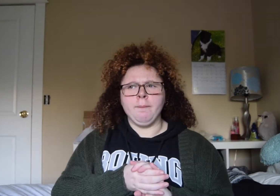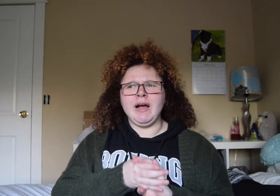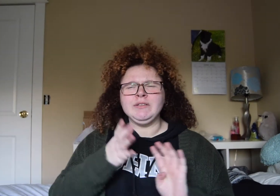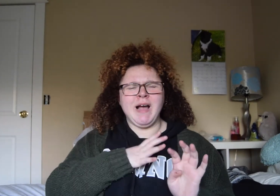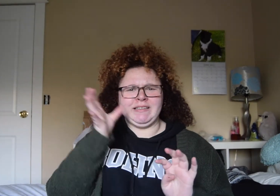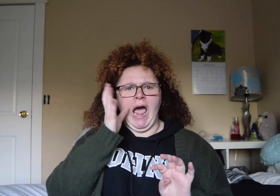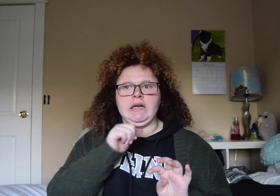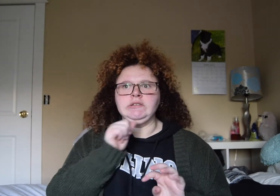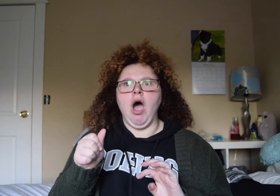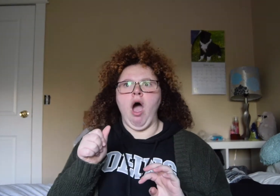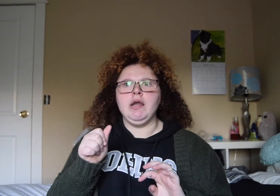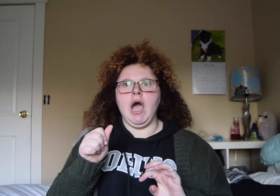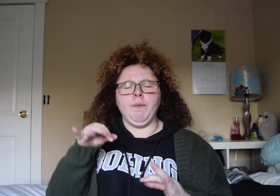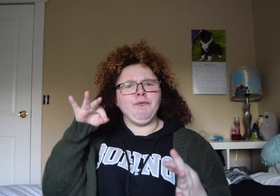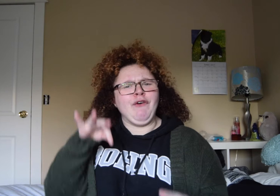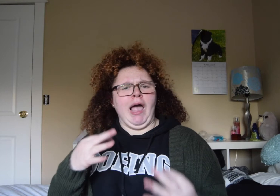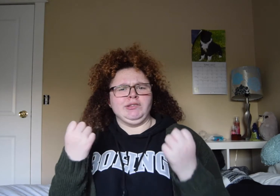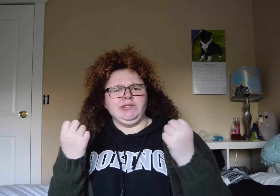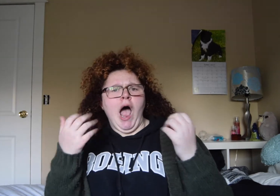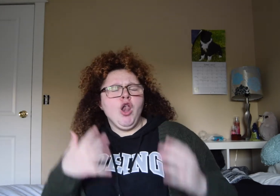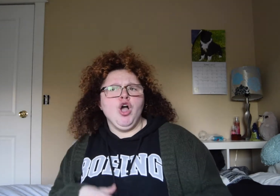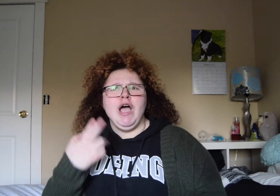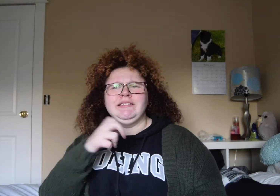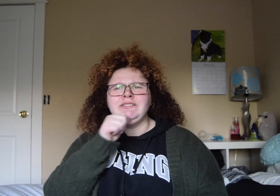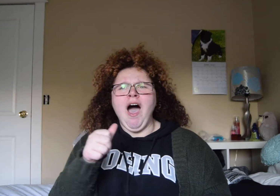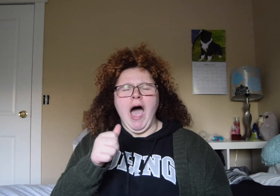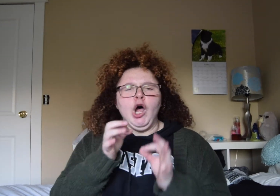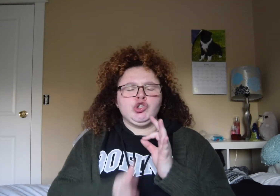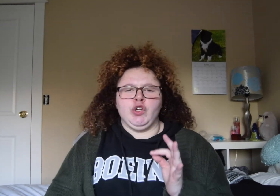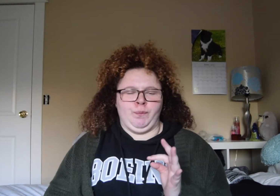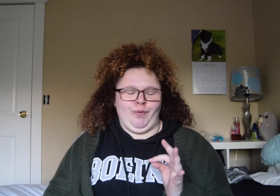I mean, my dad's not a perfect signer. He's not an interpreter